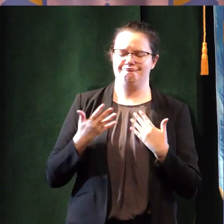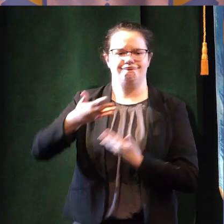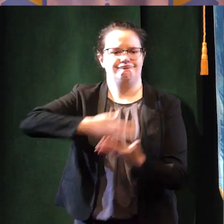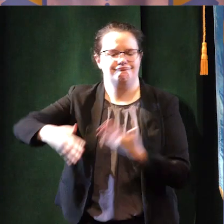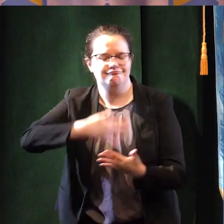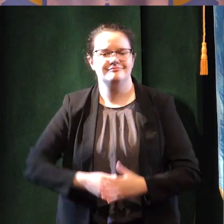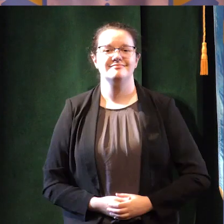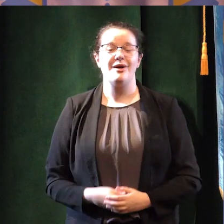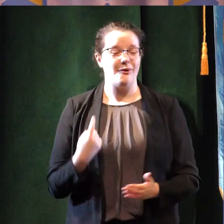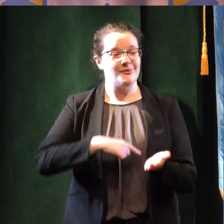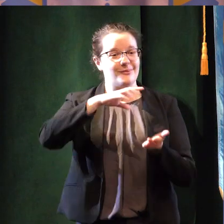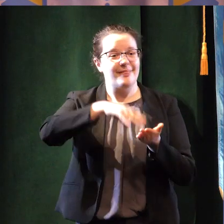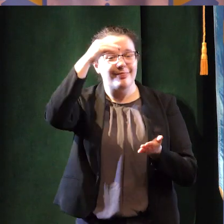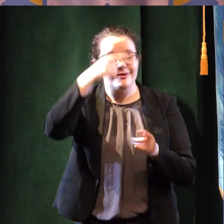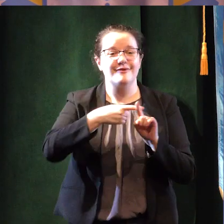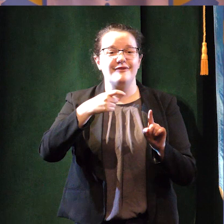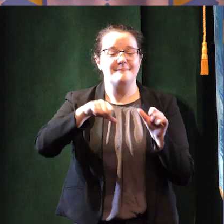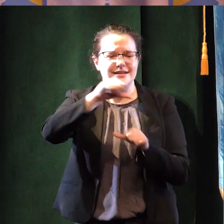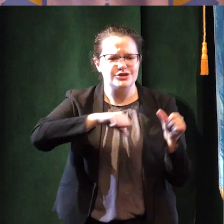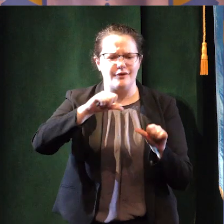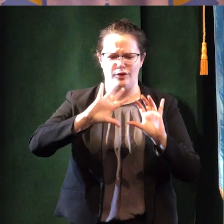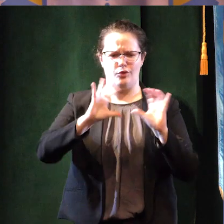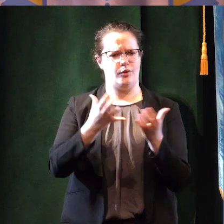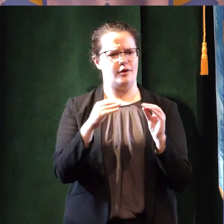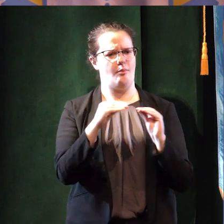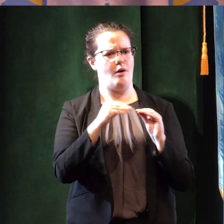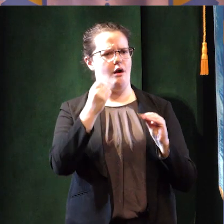gain a broader understanding and appreciation of our world and then we've